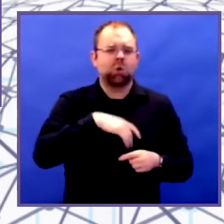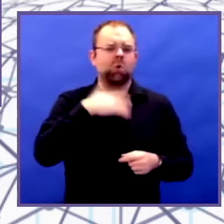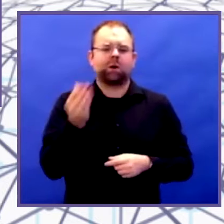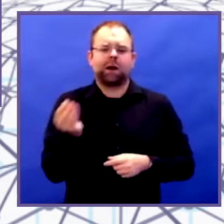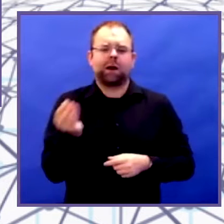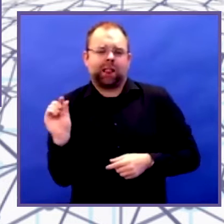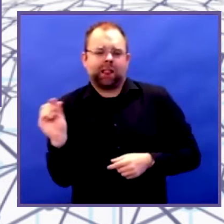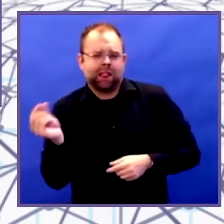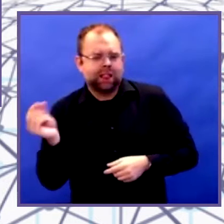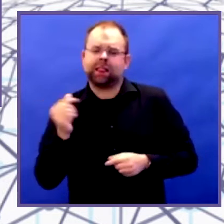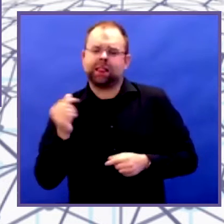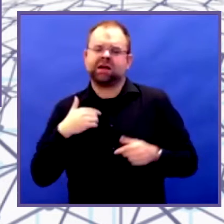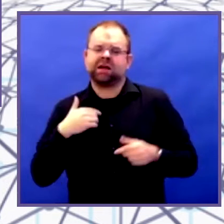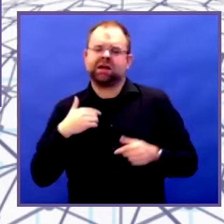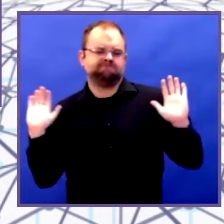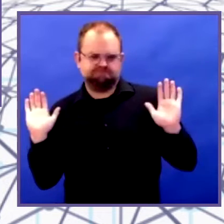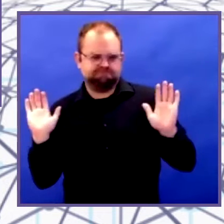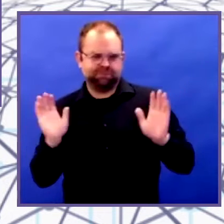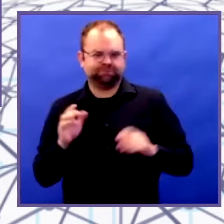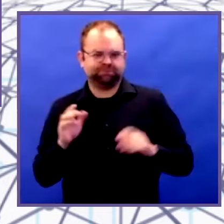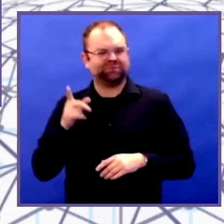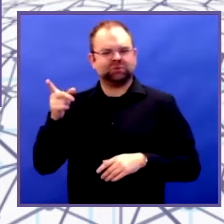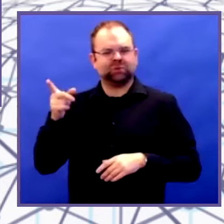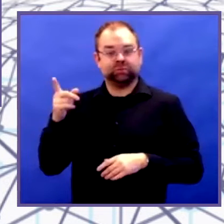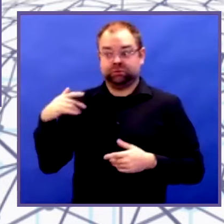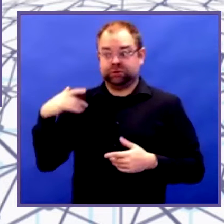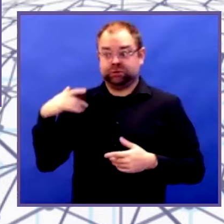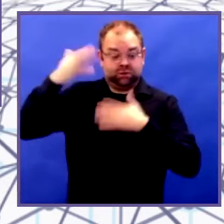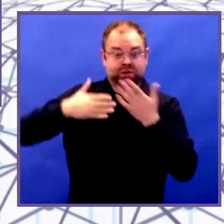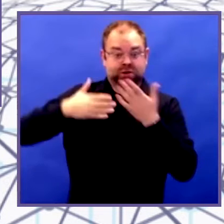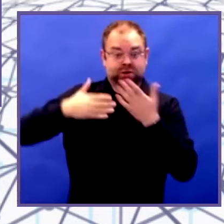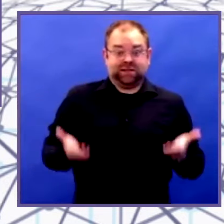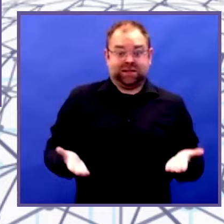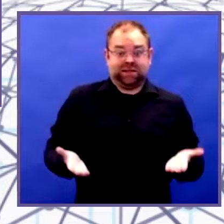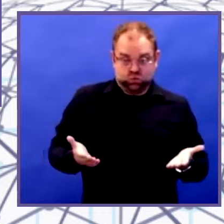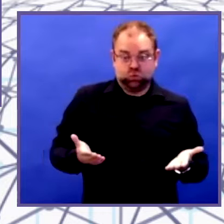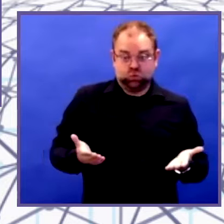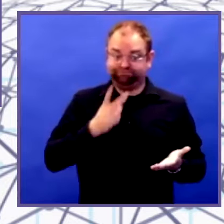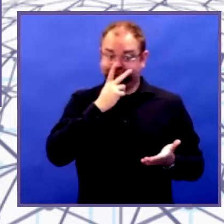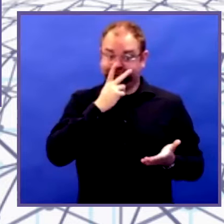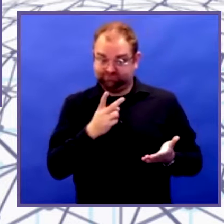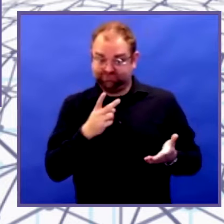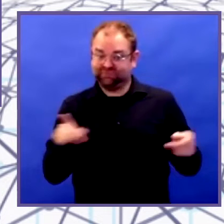The recently, relatively recently forming of at scale, established to create a pool